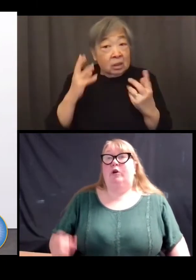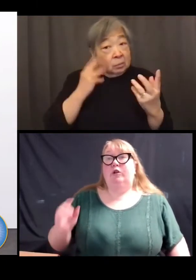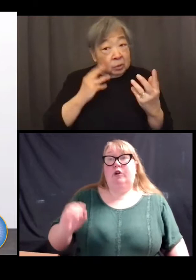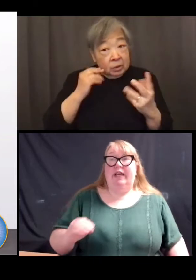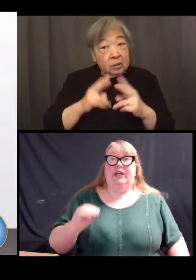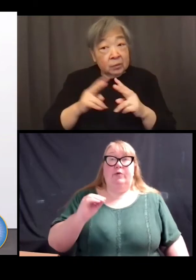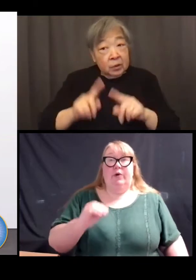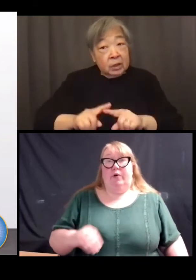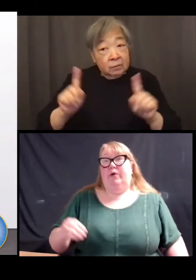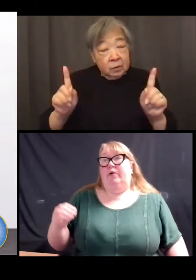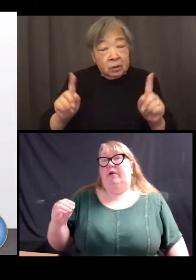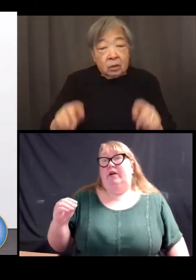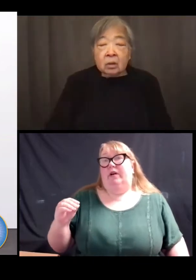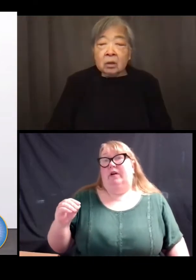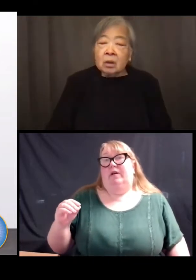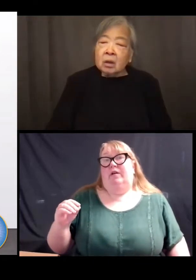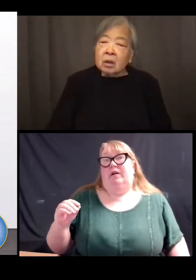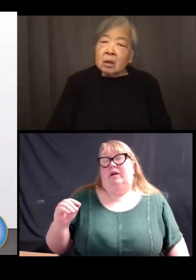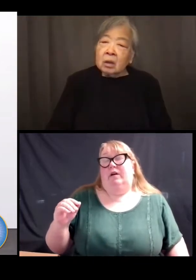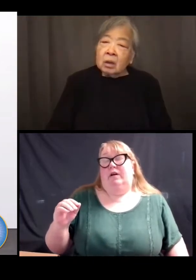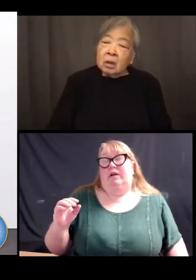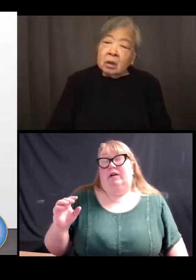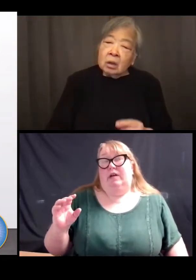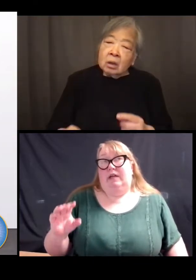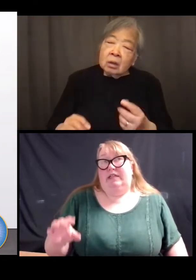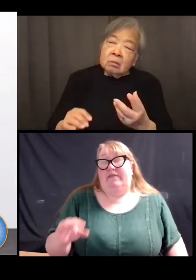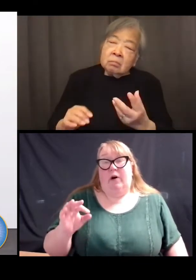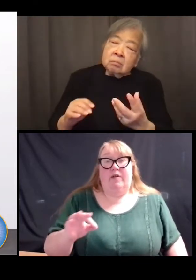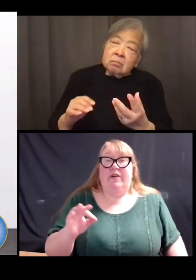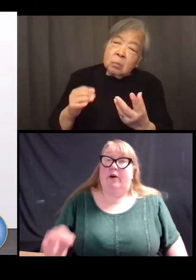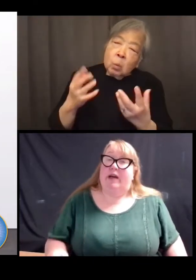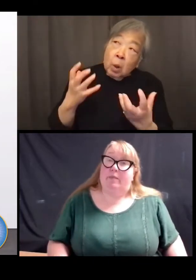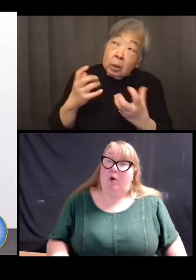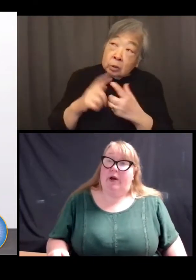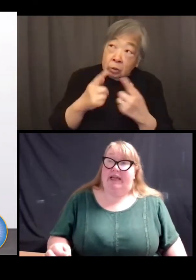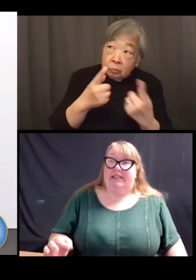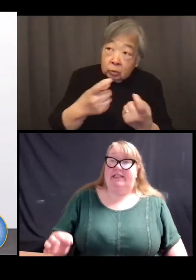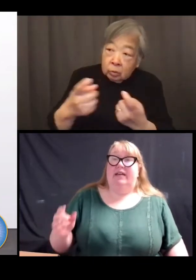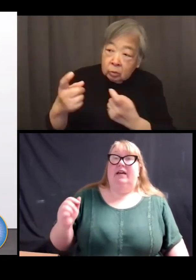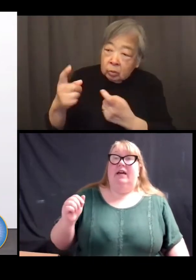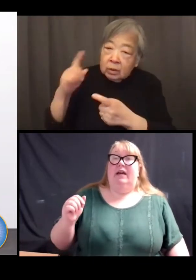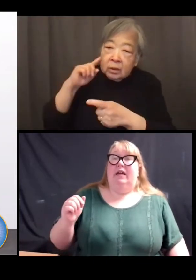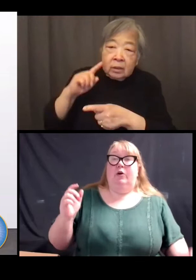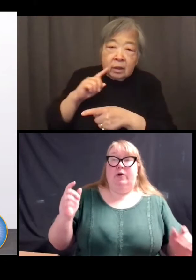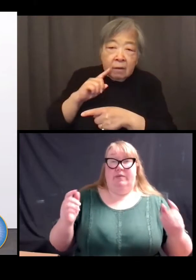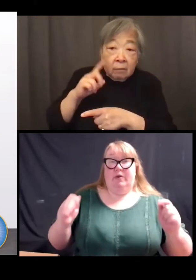When you are looking to recruit deaf and hard of hearing employees, here are some of the